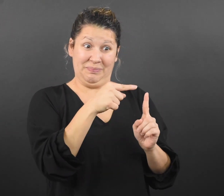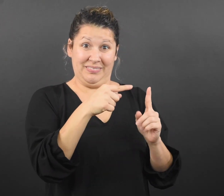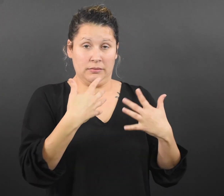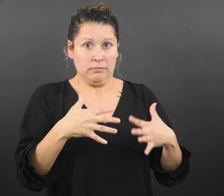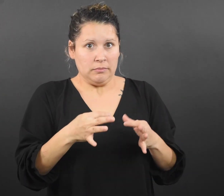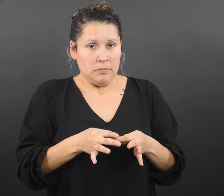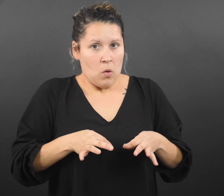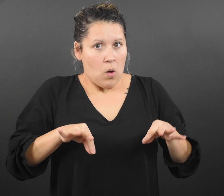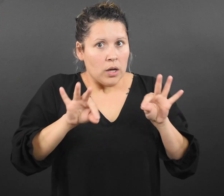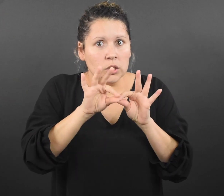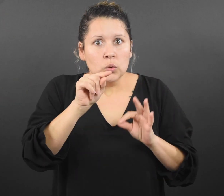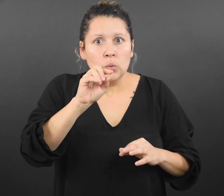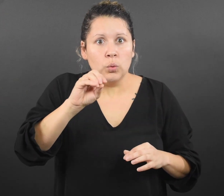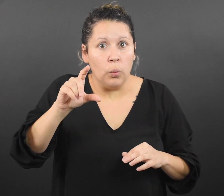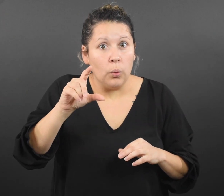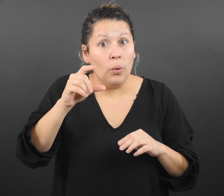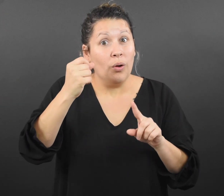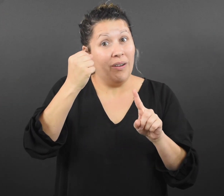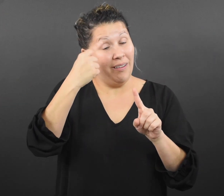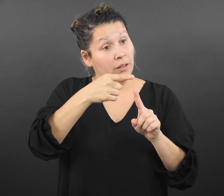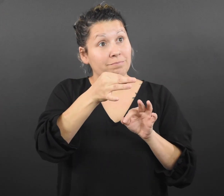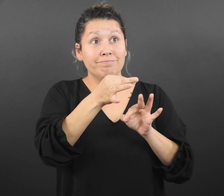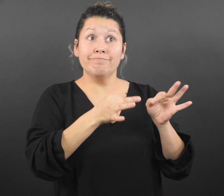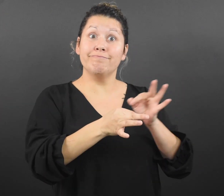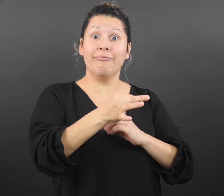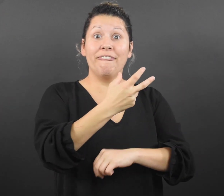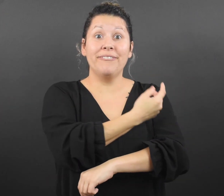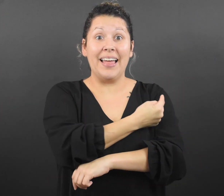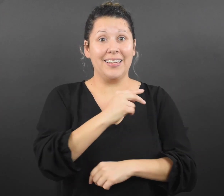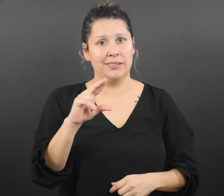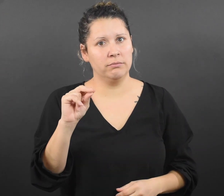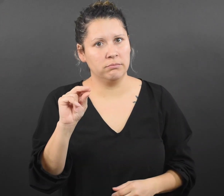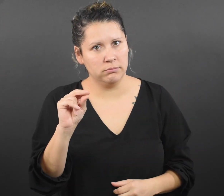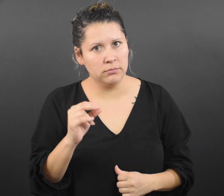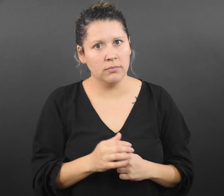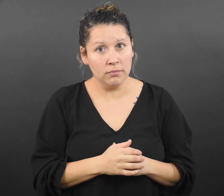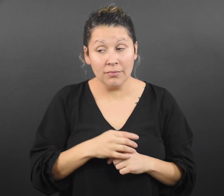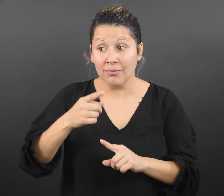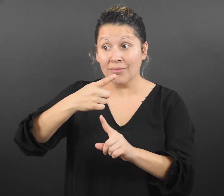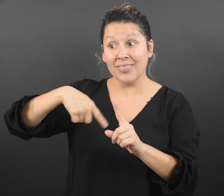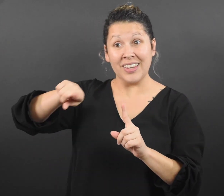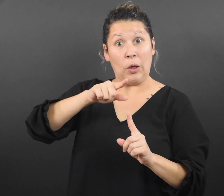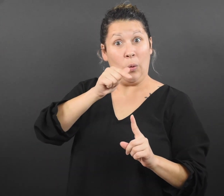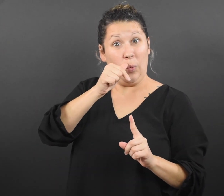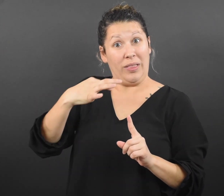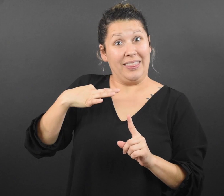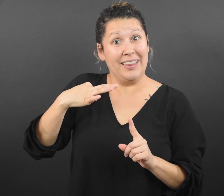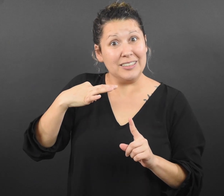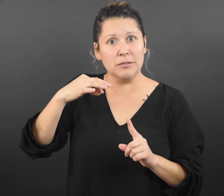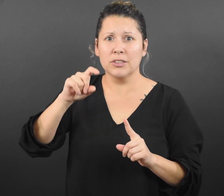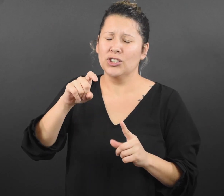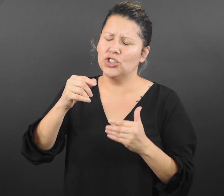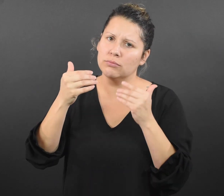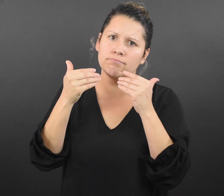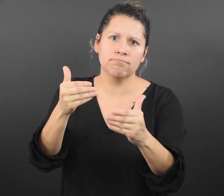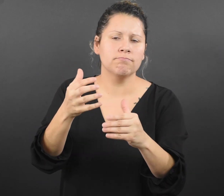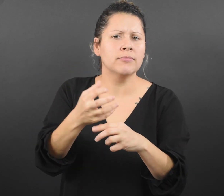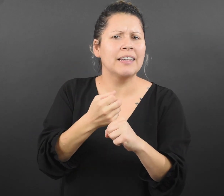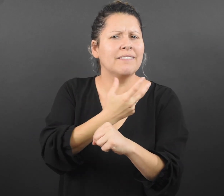but they are not a substitute for vaccination. All those who are eligible should get vaccinated,” said Minnesota Department of Health Commissioner Jan Malcolm.